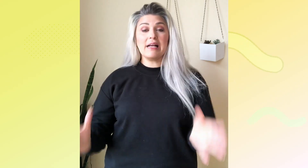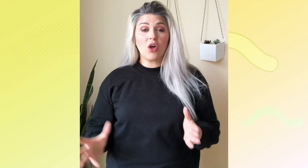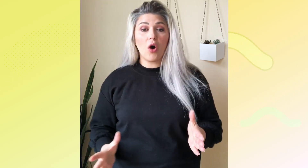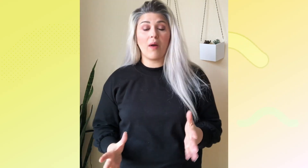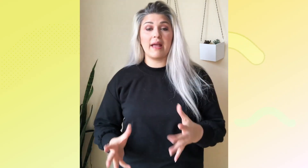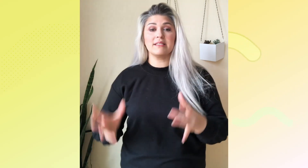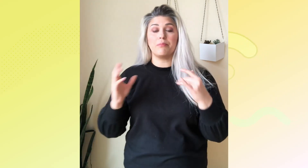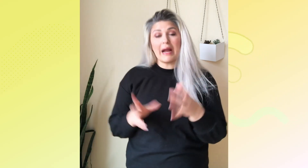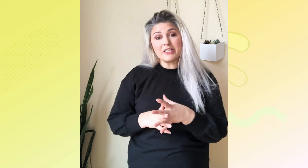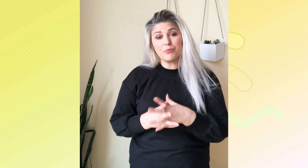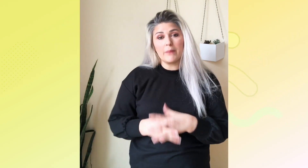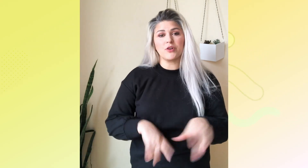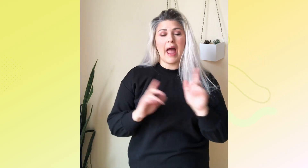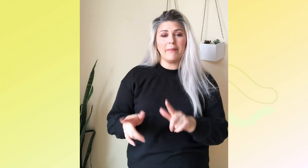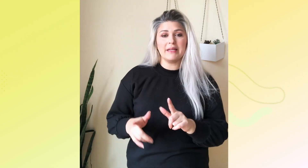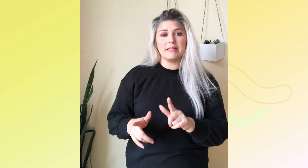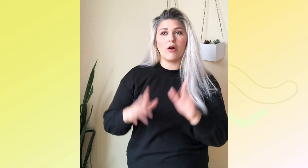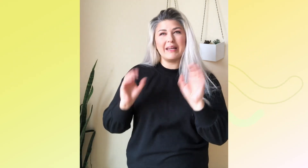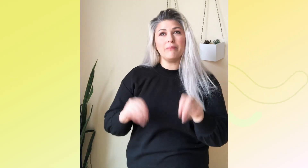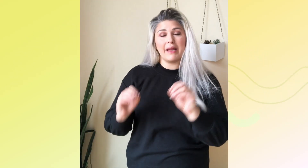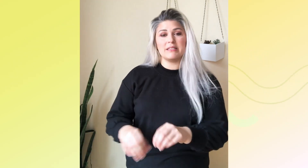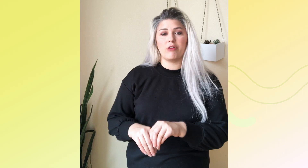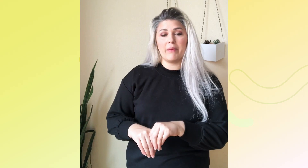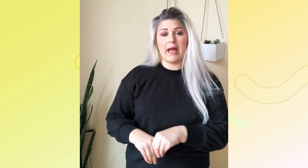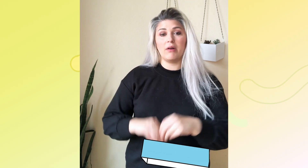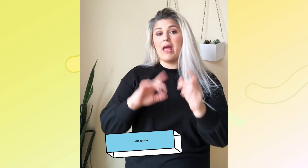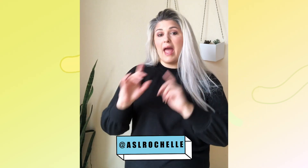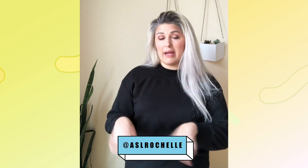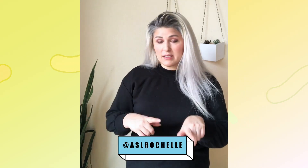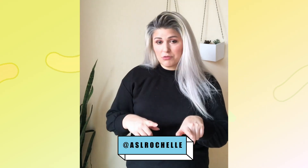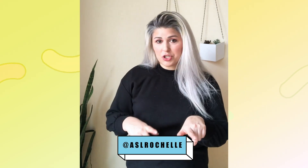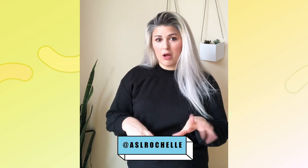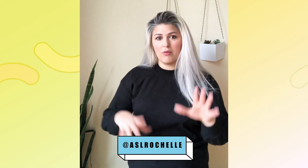as always the practice prompts are at my art in my Instagram account. ASL Rochelle,